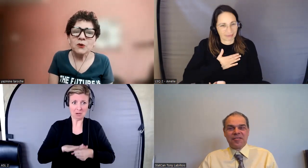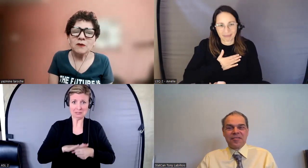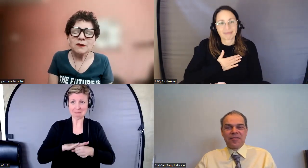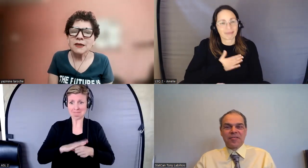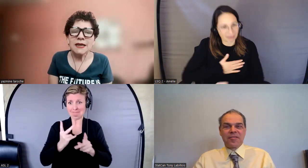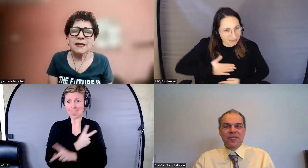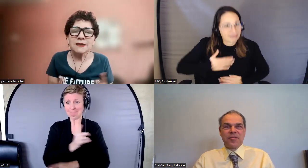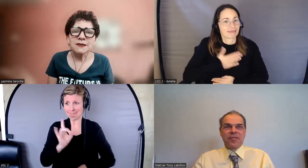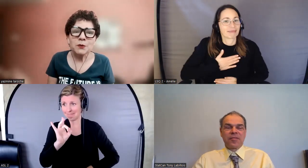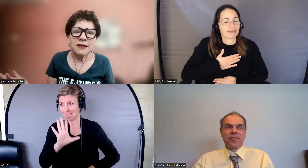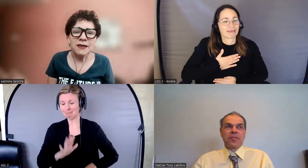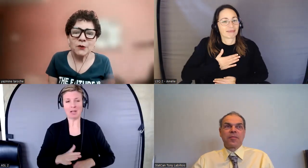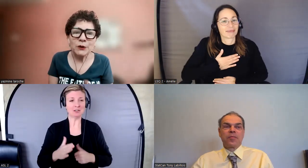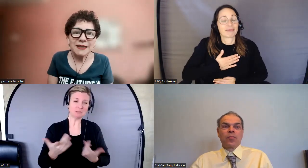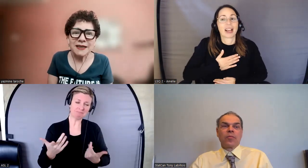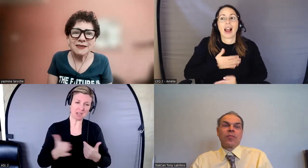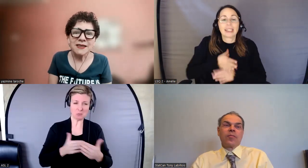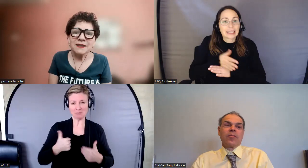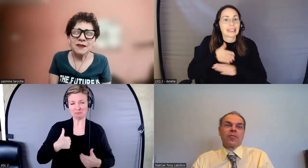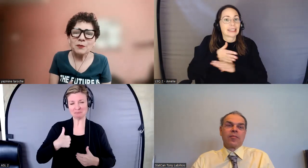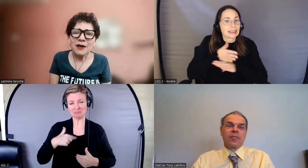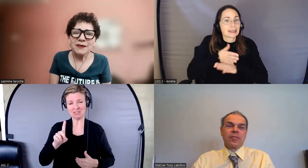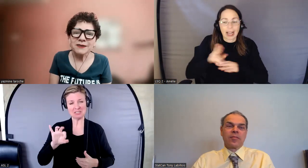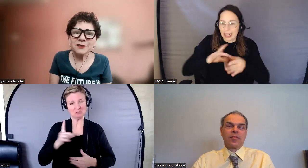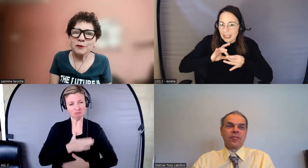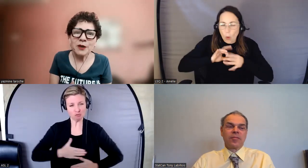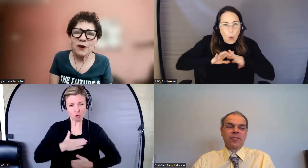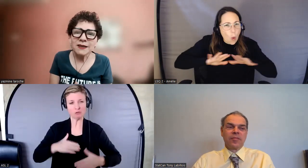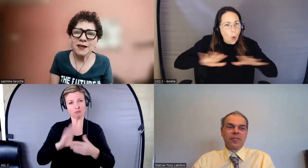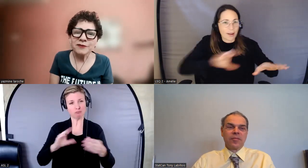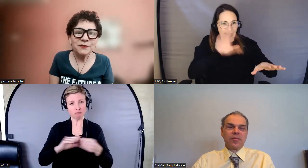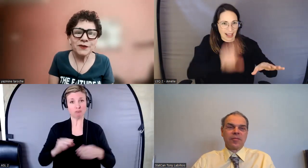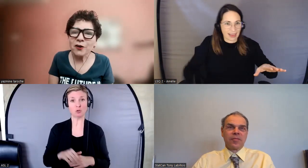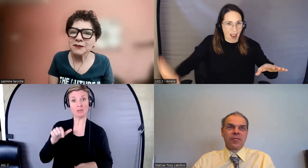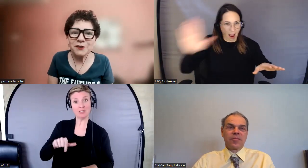you know Canadian accessibility Network like I said combines two of my great loves Carlton